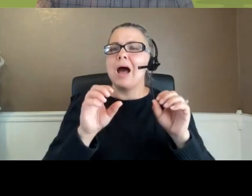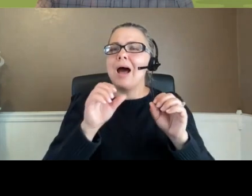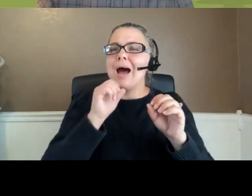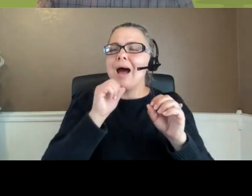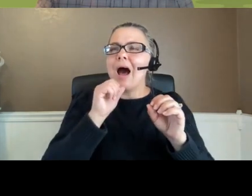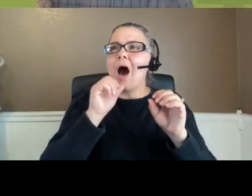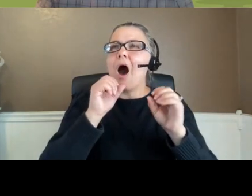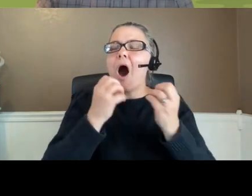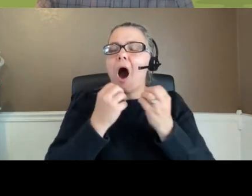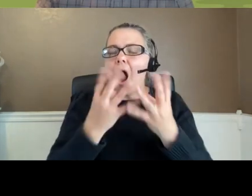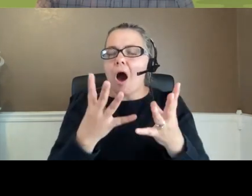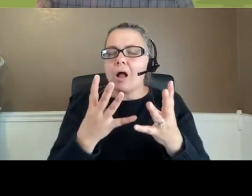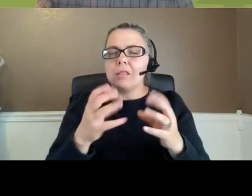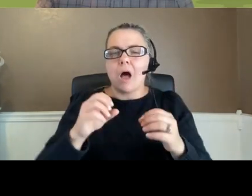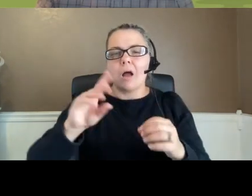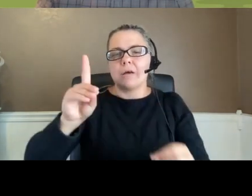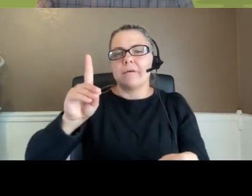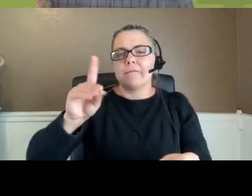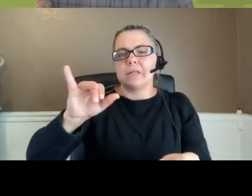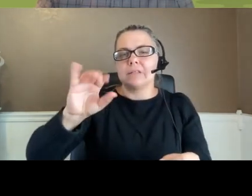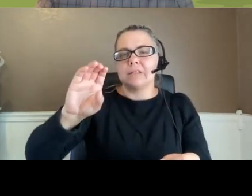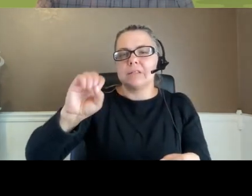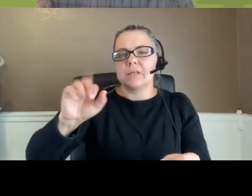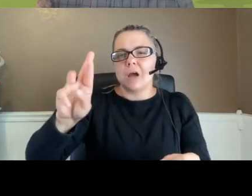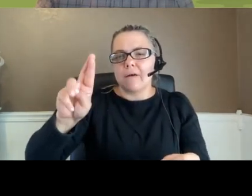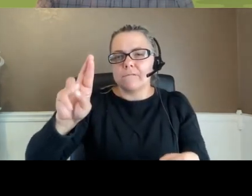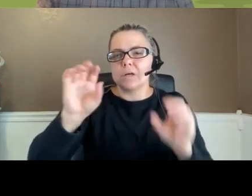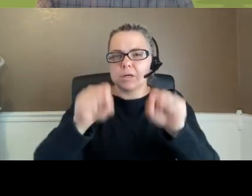comfortable, we're going to talk about that a lot. If, however, you're a little more comfortable